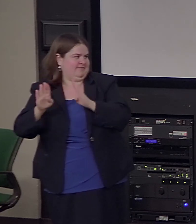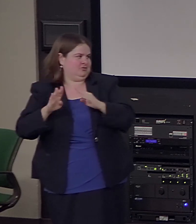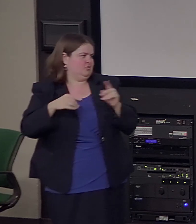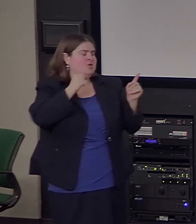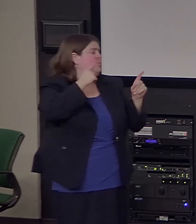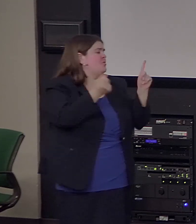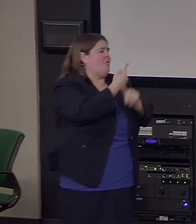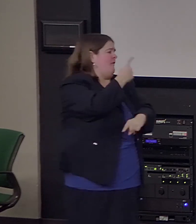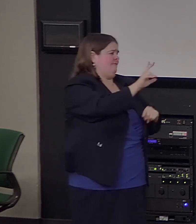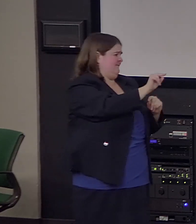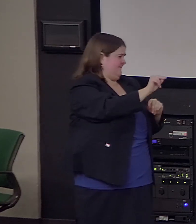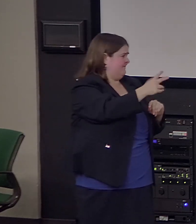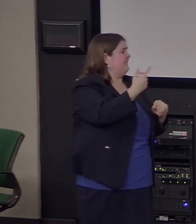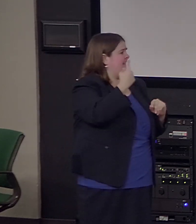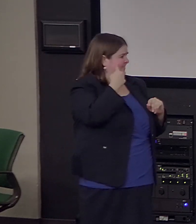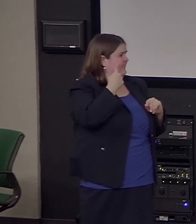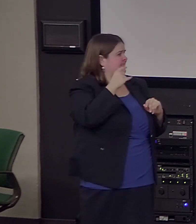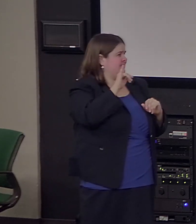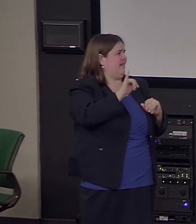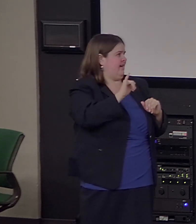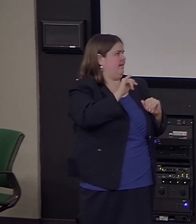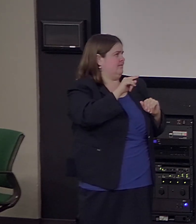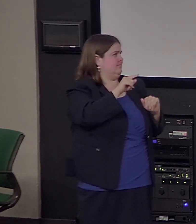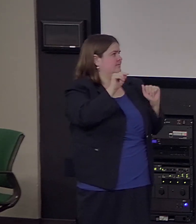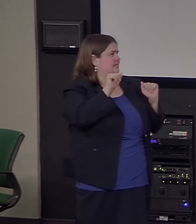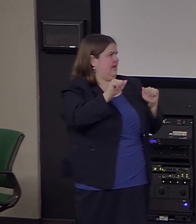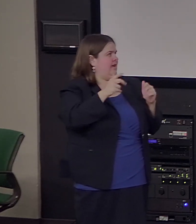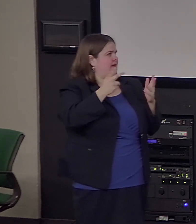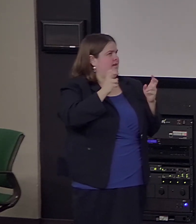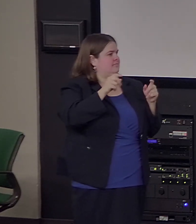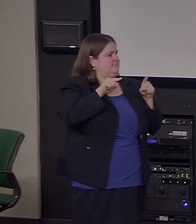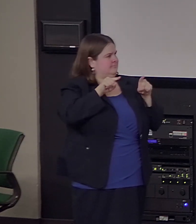I think it very much sort of tells the story